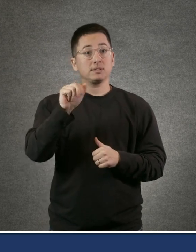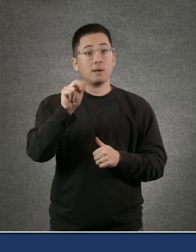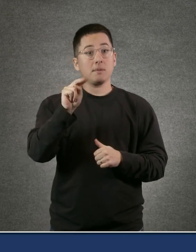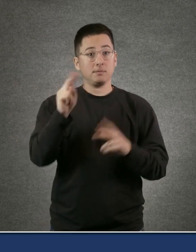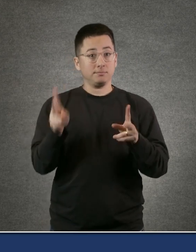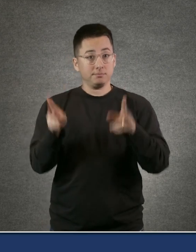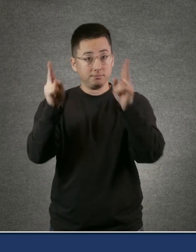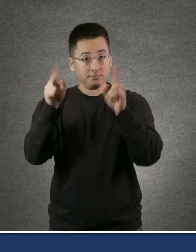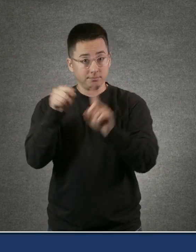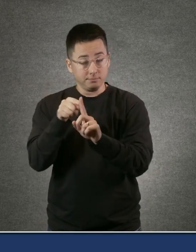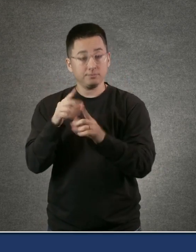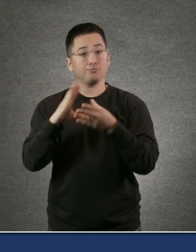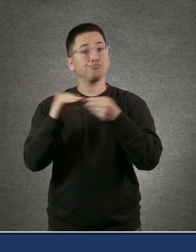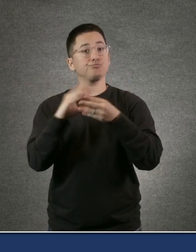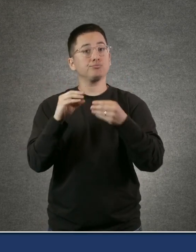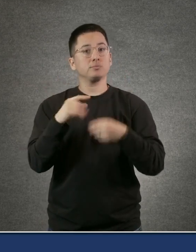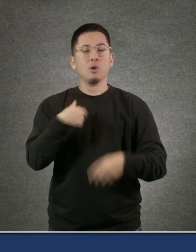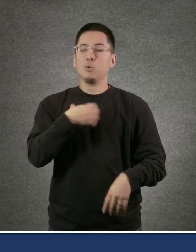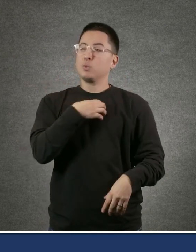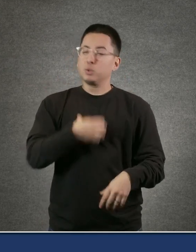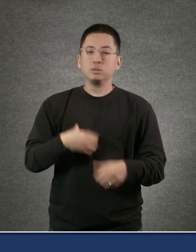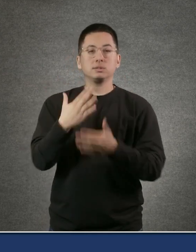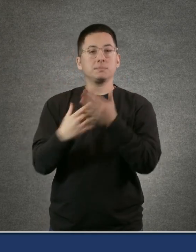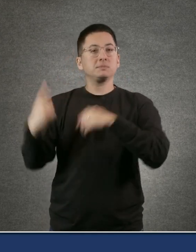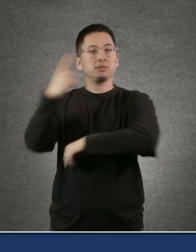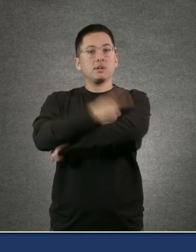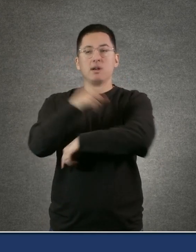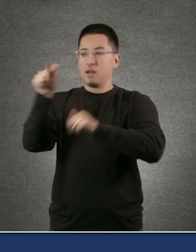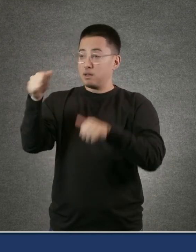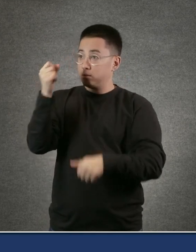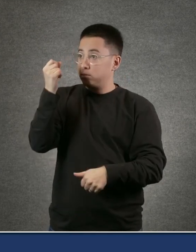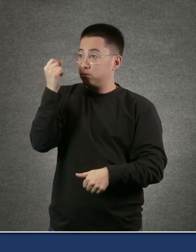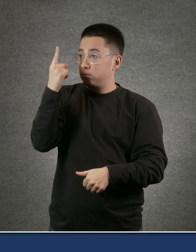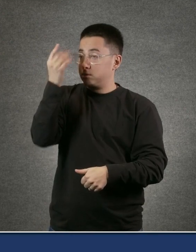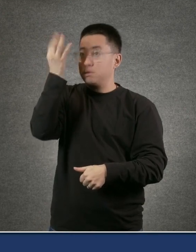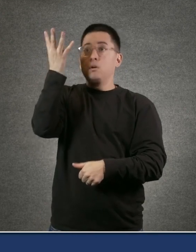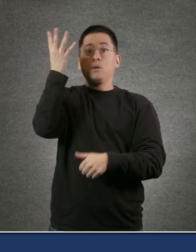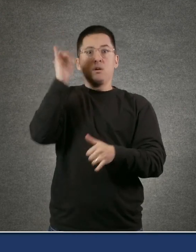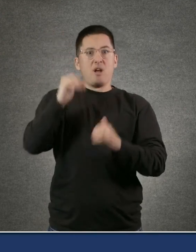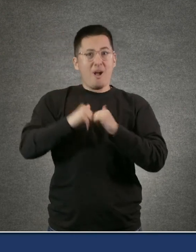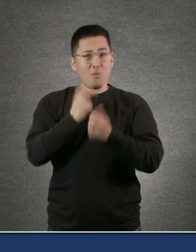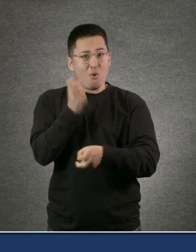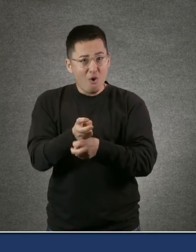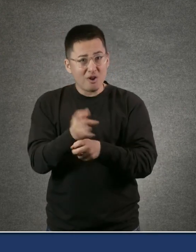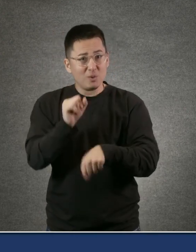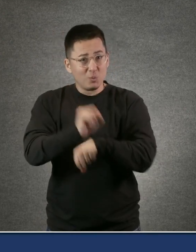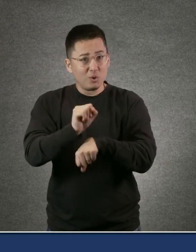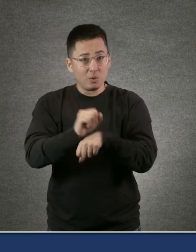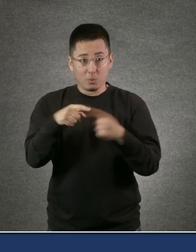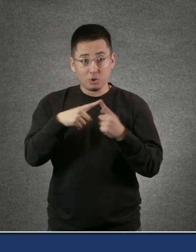understand how difficult it is to work when you're disabled.